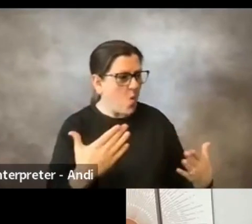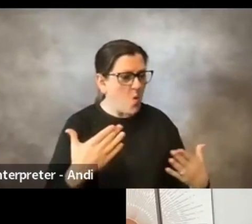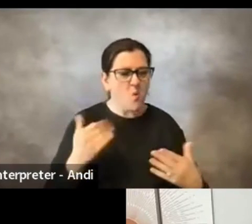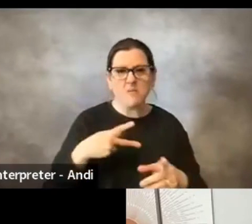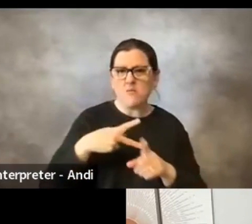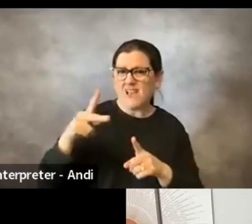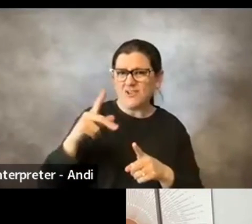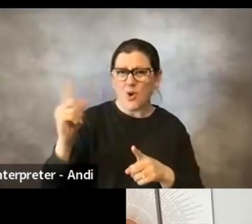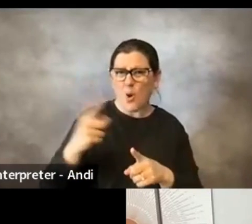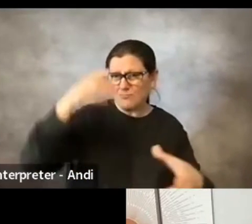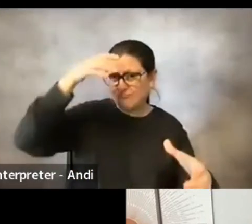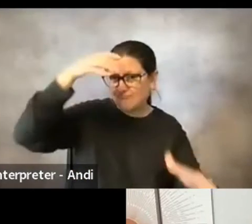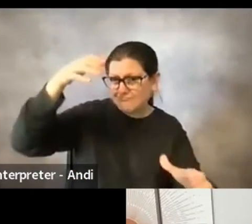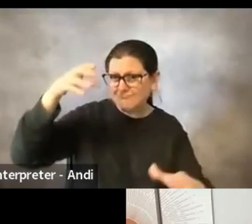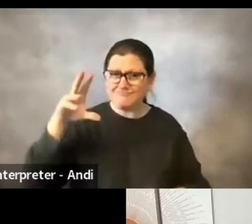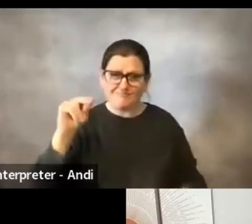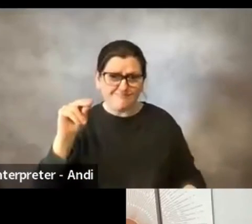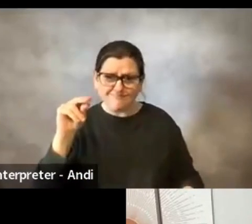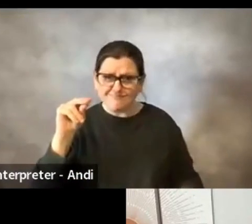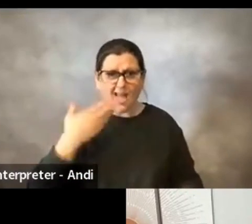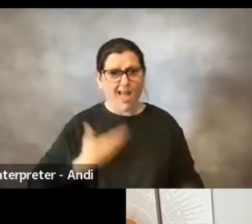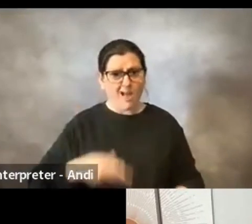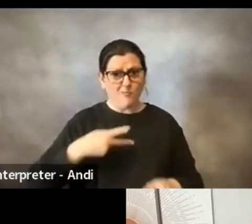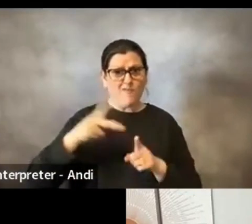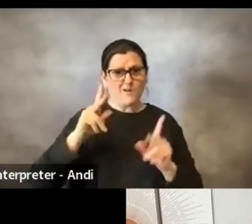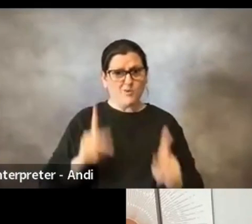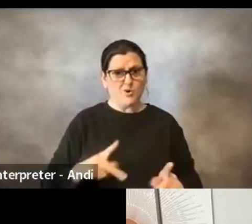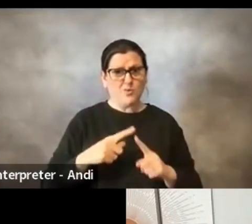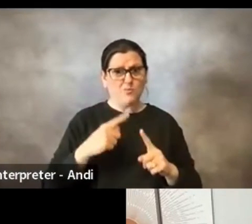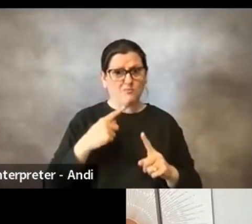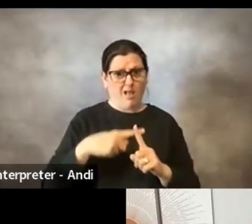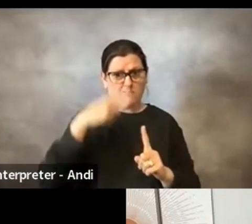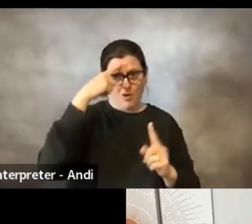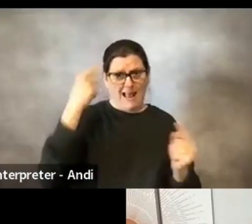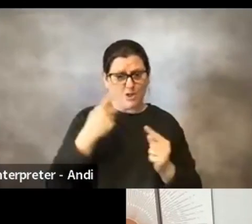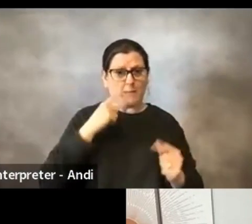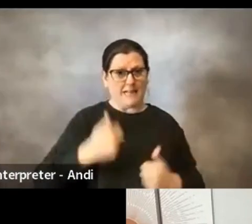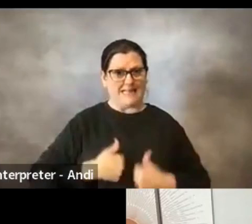always the professional I'm a professional person with a brain injury because I live with it. I'm a professional cancer